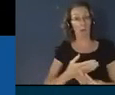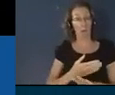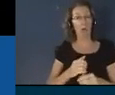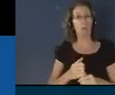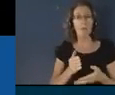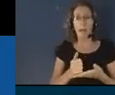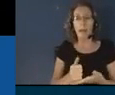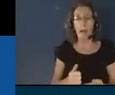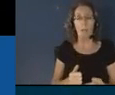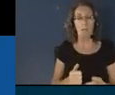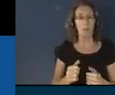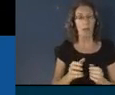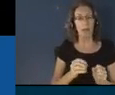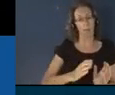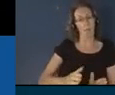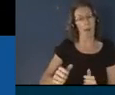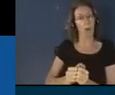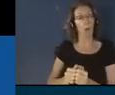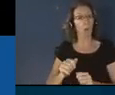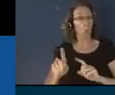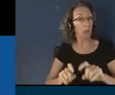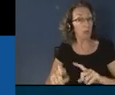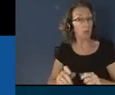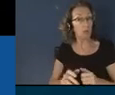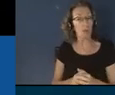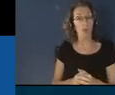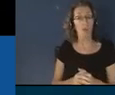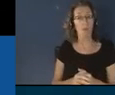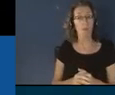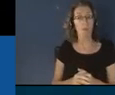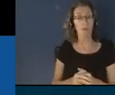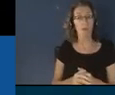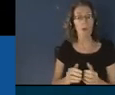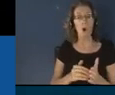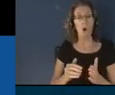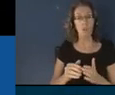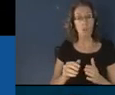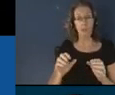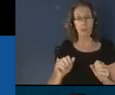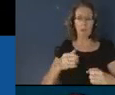in also preparing questions. A lot of times if someone can see your presentation beforehand